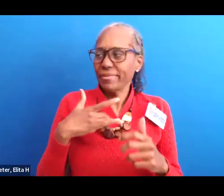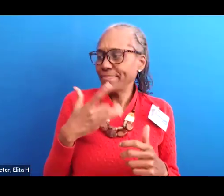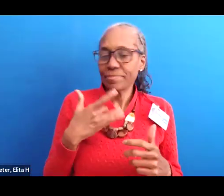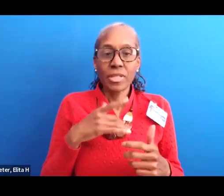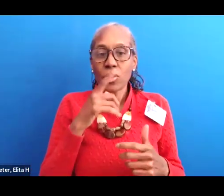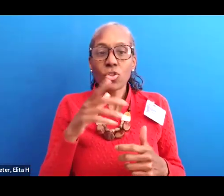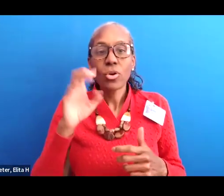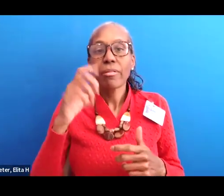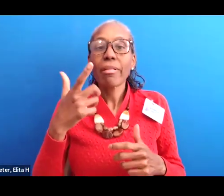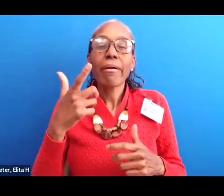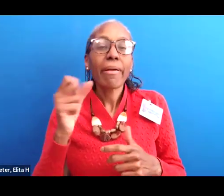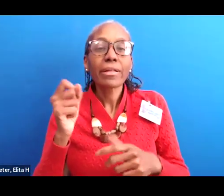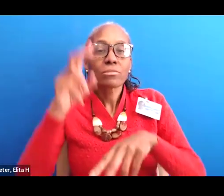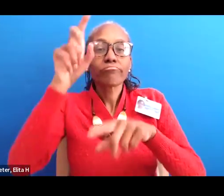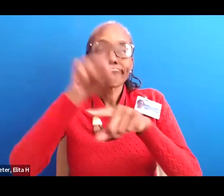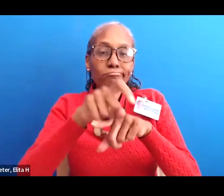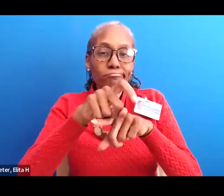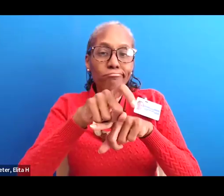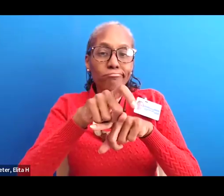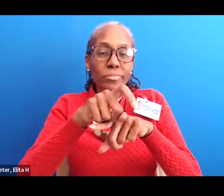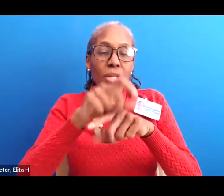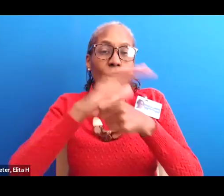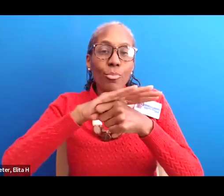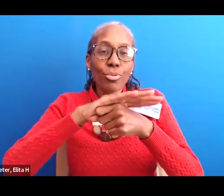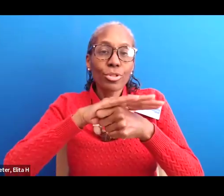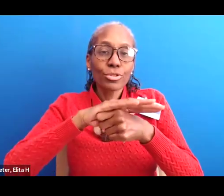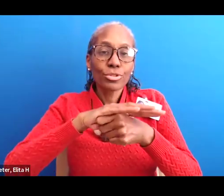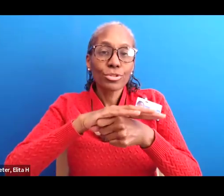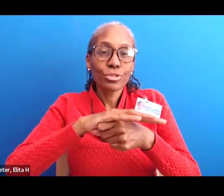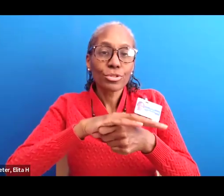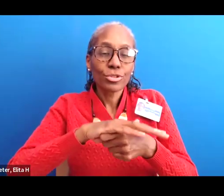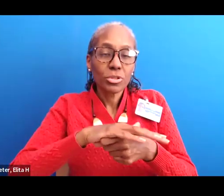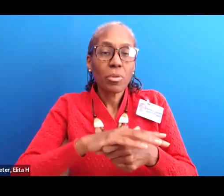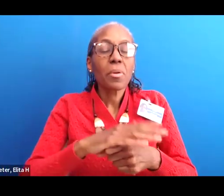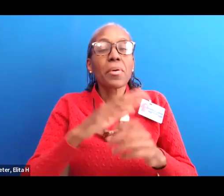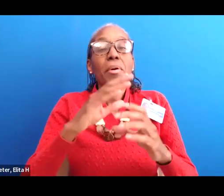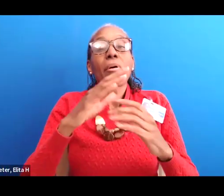have your legs crossed and that pressure in there might include some of your blood vessels.